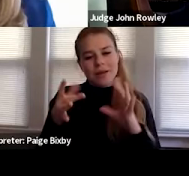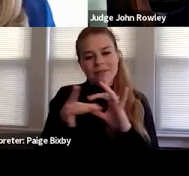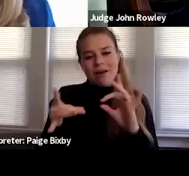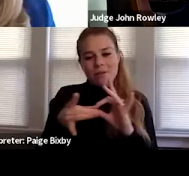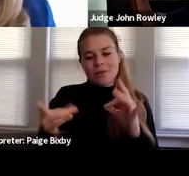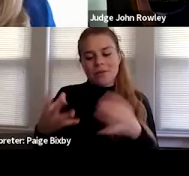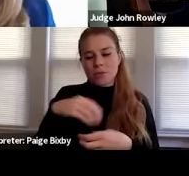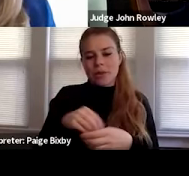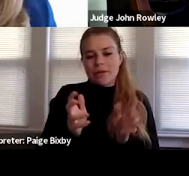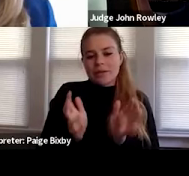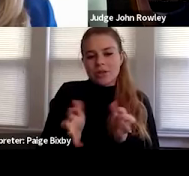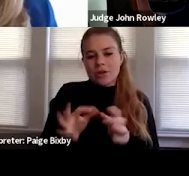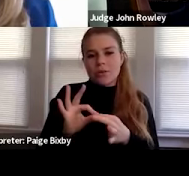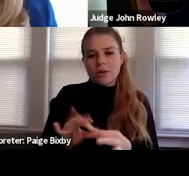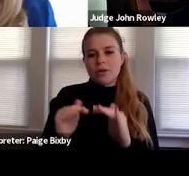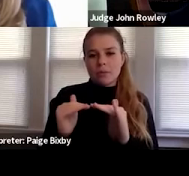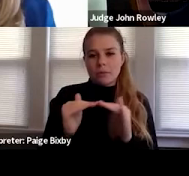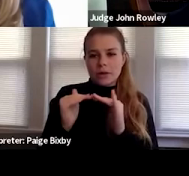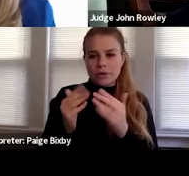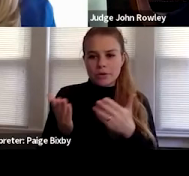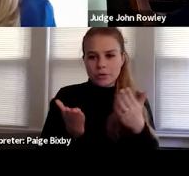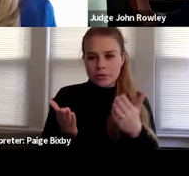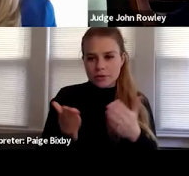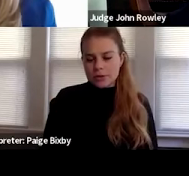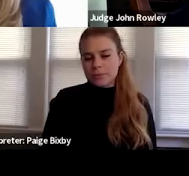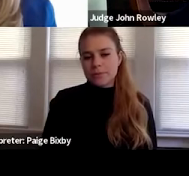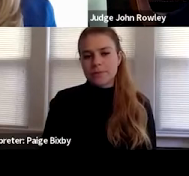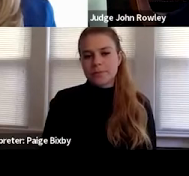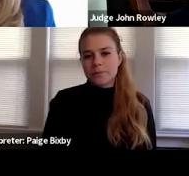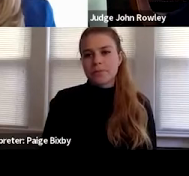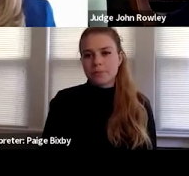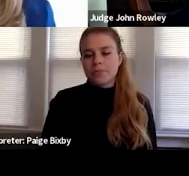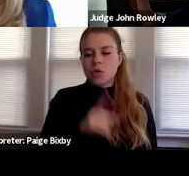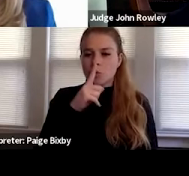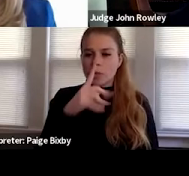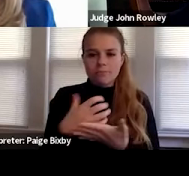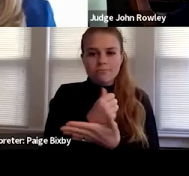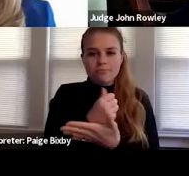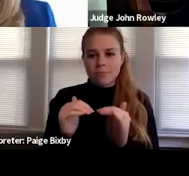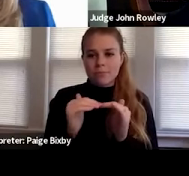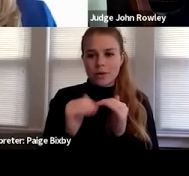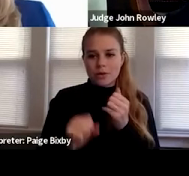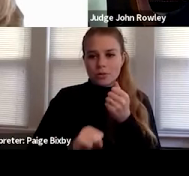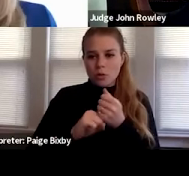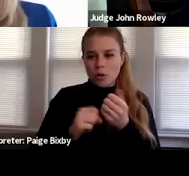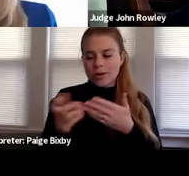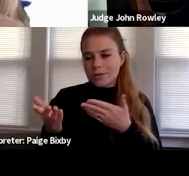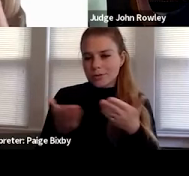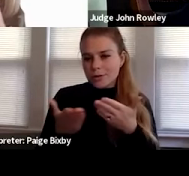about peer services. So utilizing peer support services and family advocates,